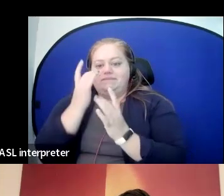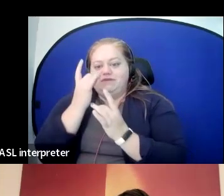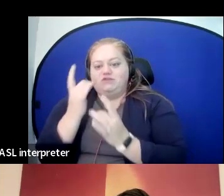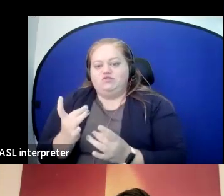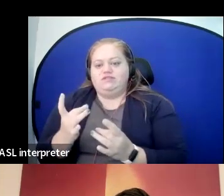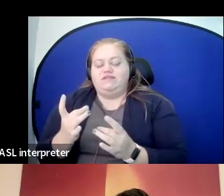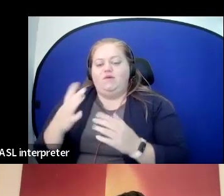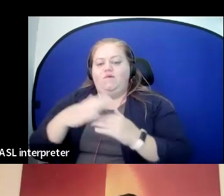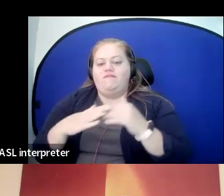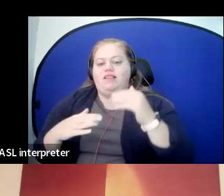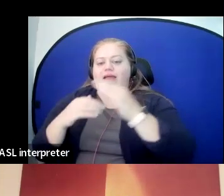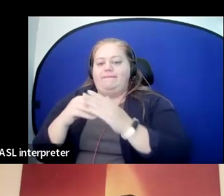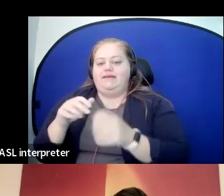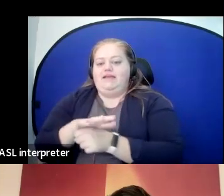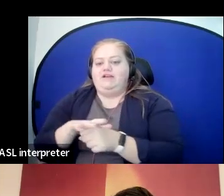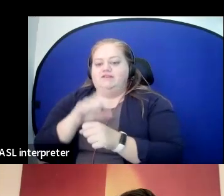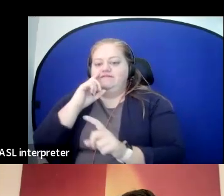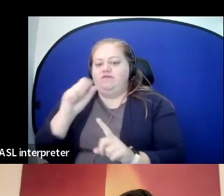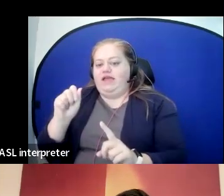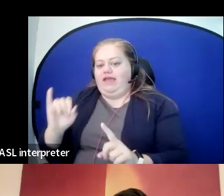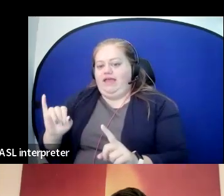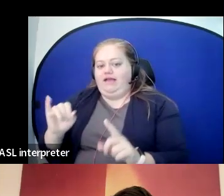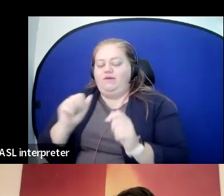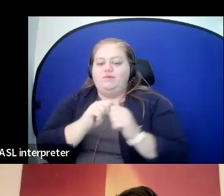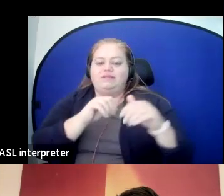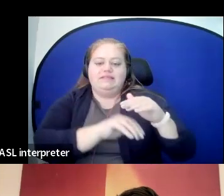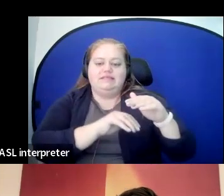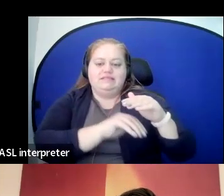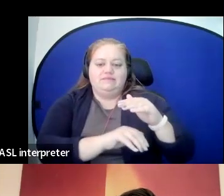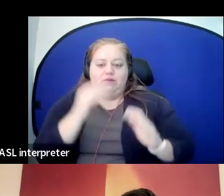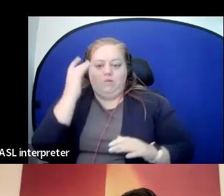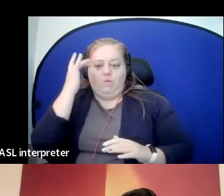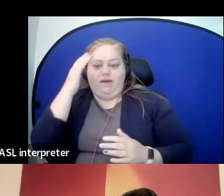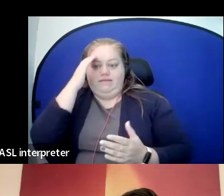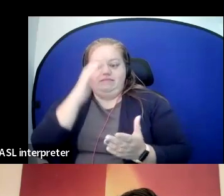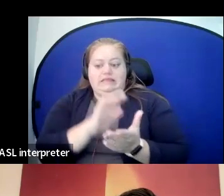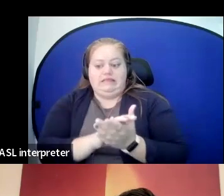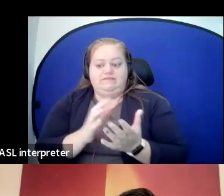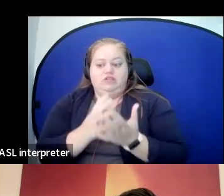of AI and accessibility because I believe that it has a tremendous amount of potential,